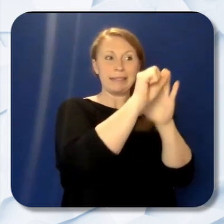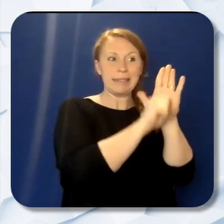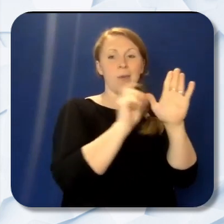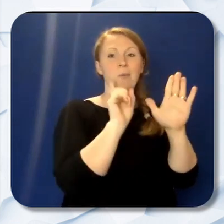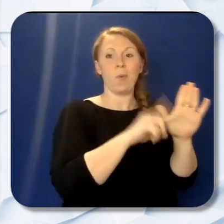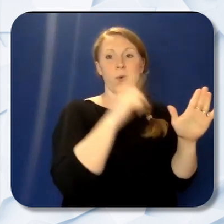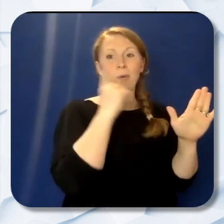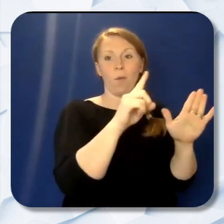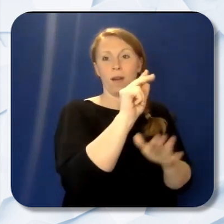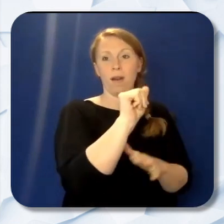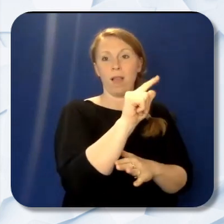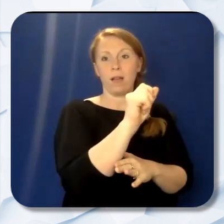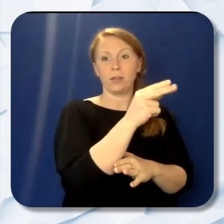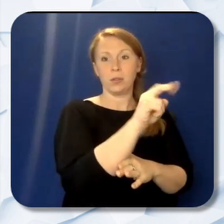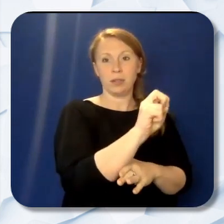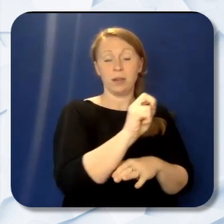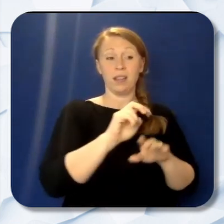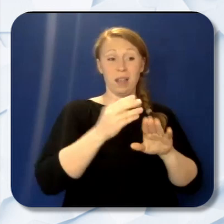Before doing that I'll just say um as has been mentioned,